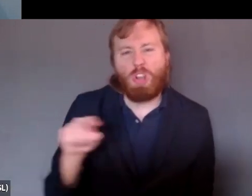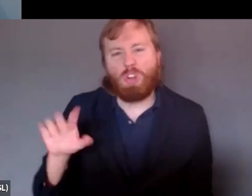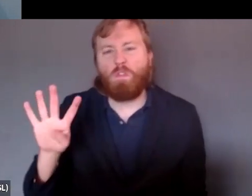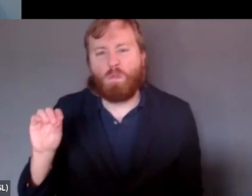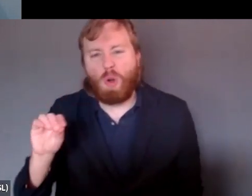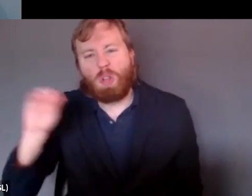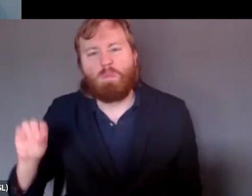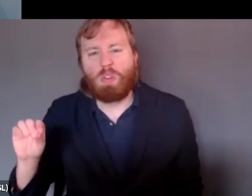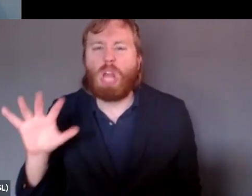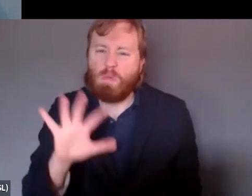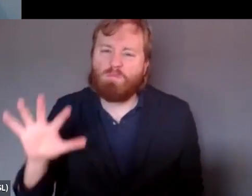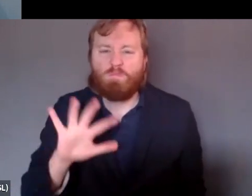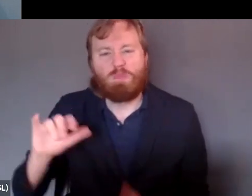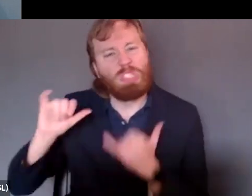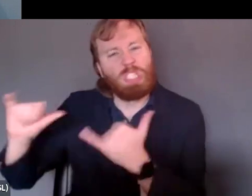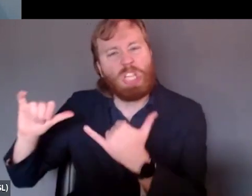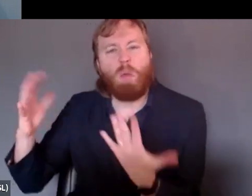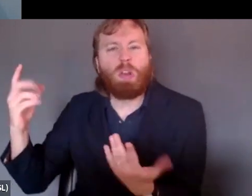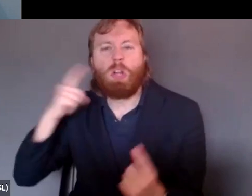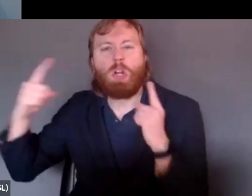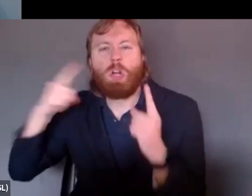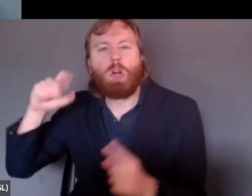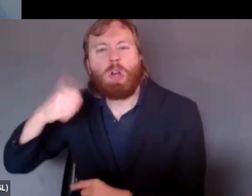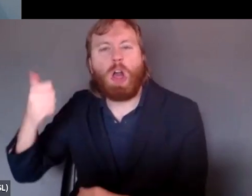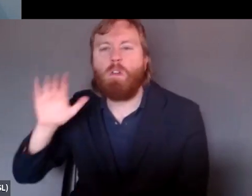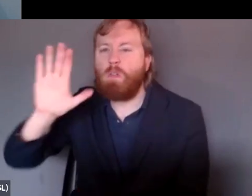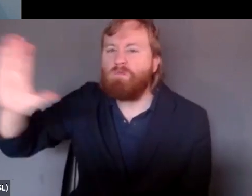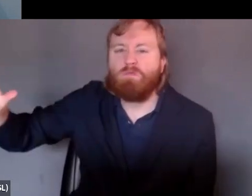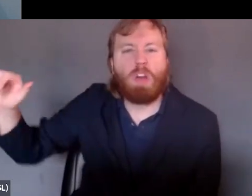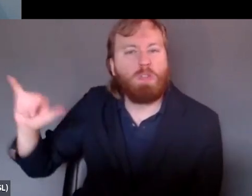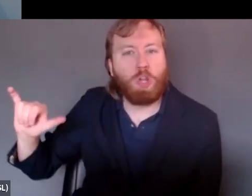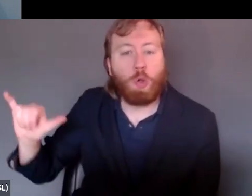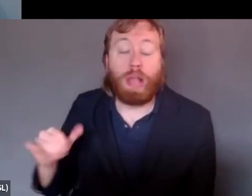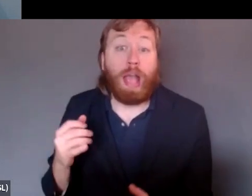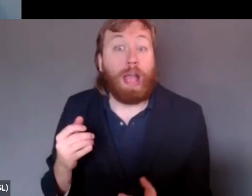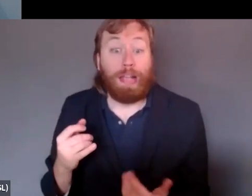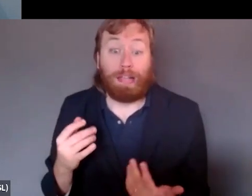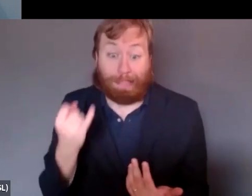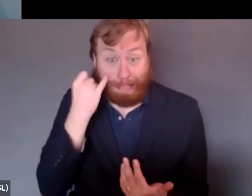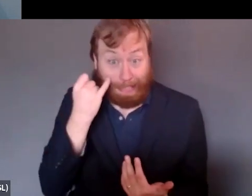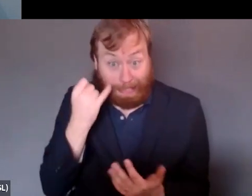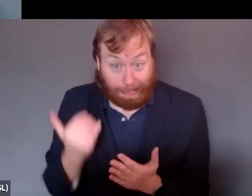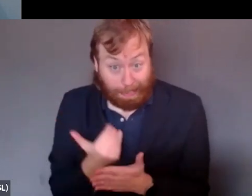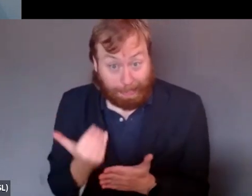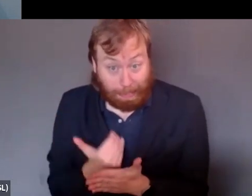If you're just getting started, it might be 40% to 50% increase in time, depending on what it is.